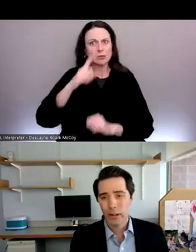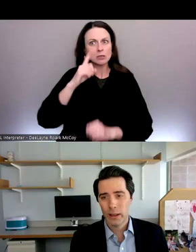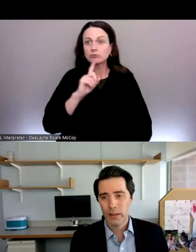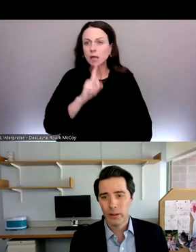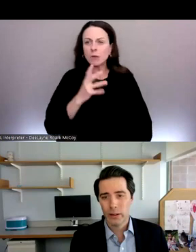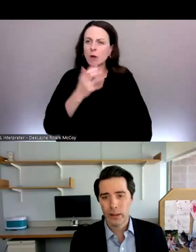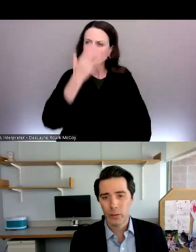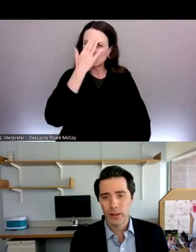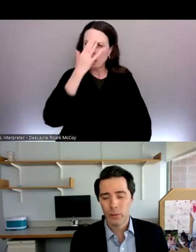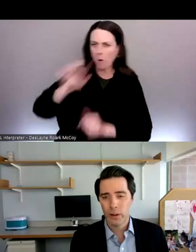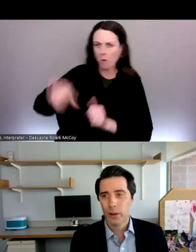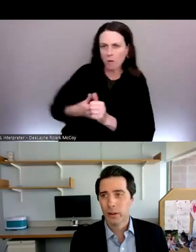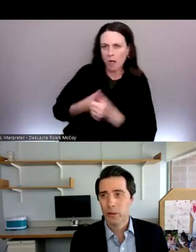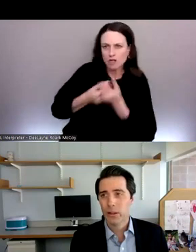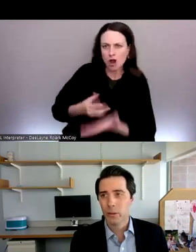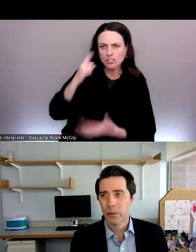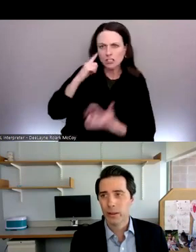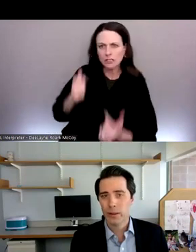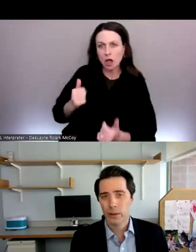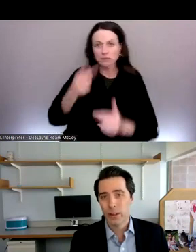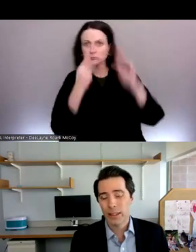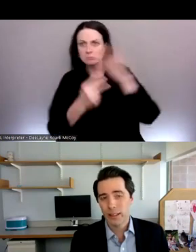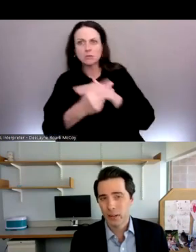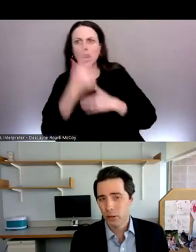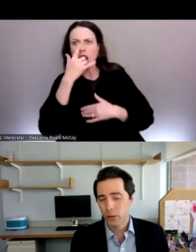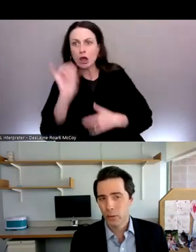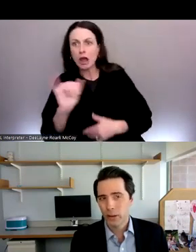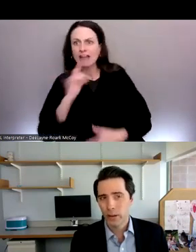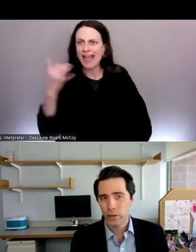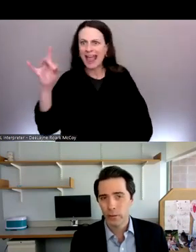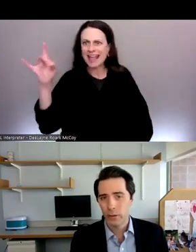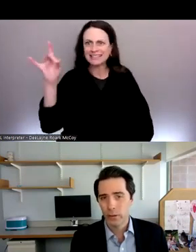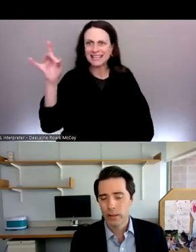what the cause of hearing loss was and what the prognosis would be so she's 18